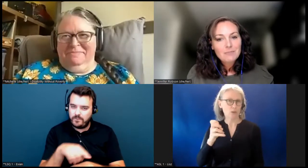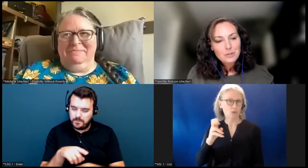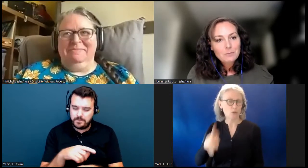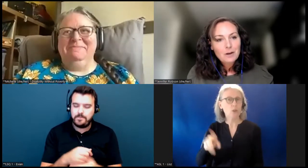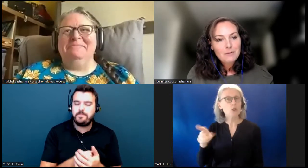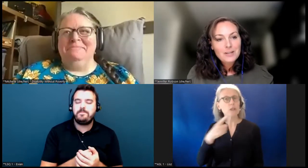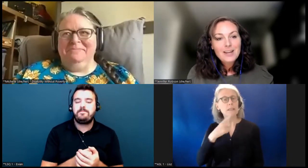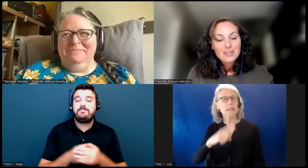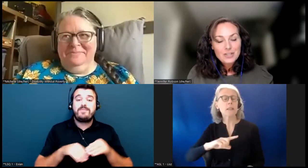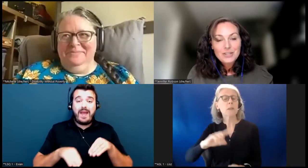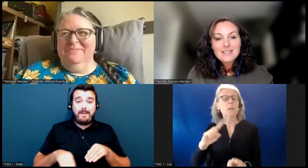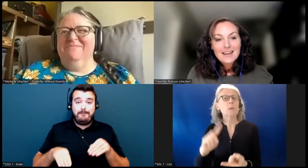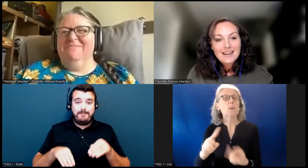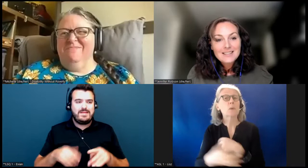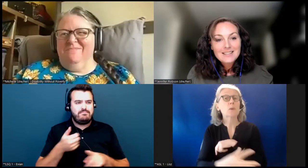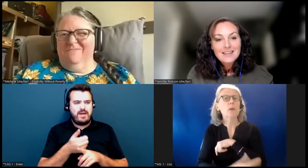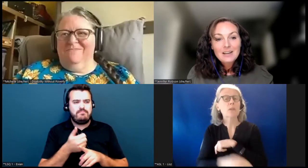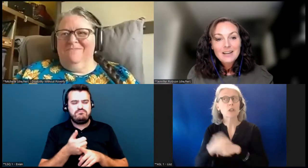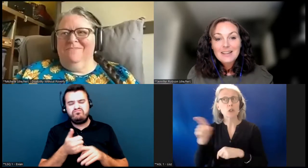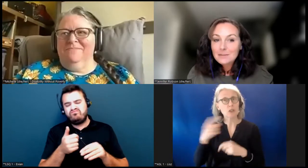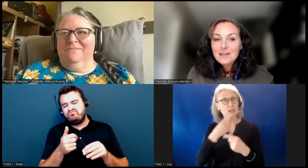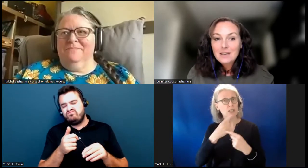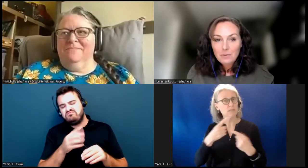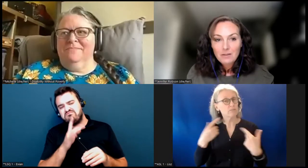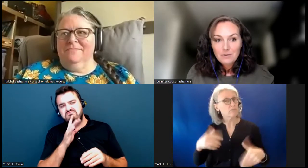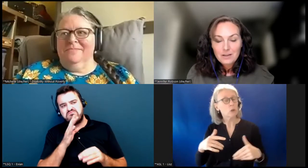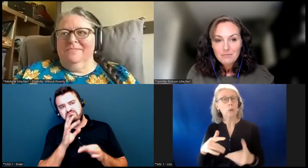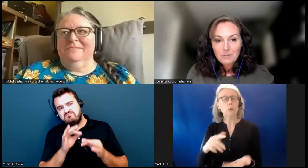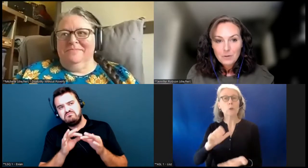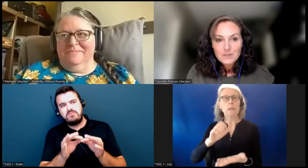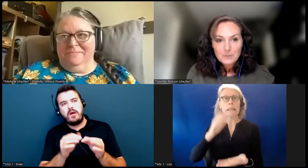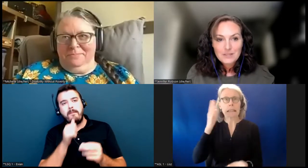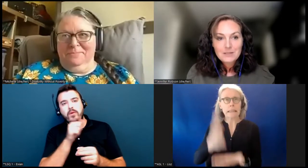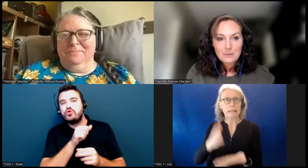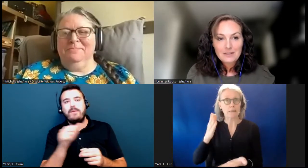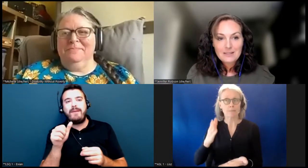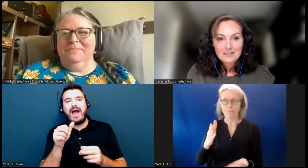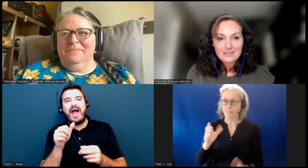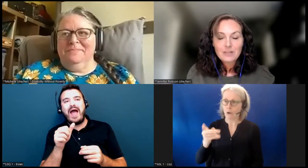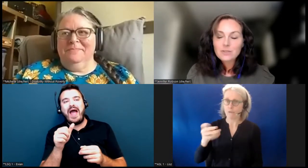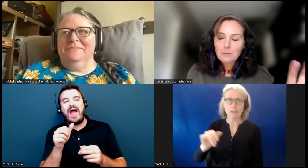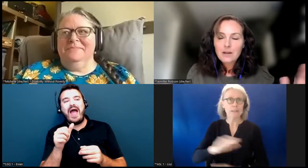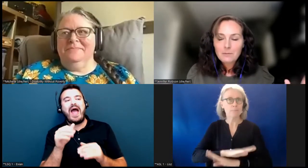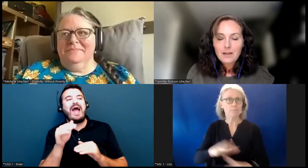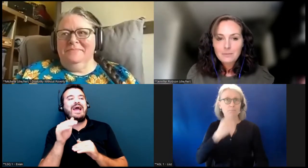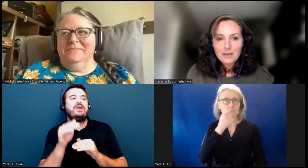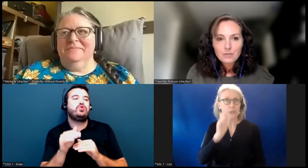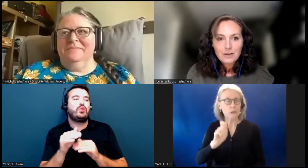REDUCE POVERTY. SHE SAID, ELIMINATE POVERTY FOR PERSONS WITH DISABILITIES. I'M INDIRECTLY